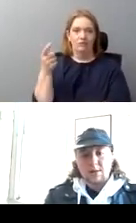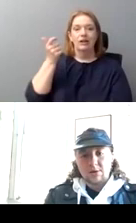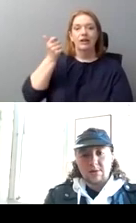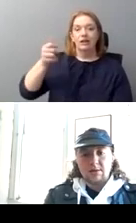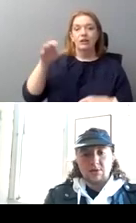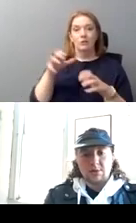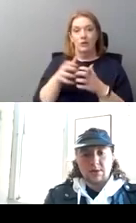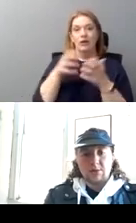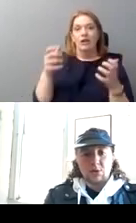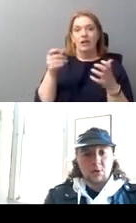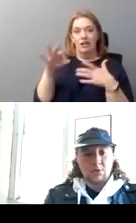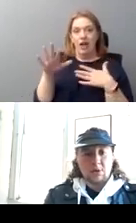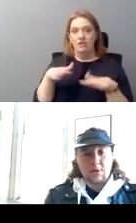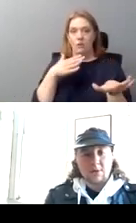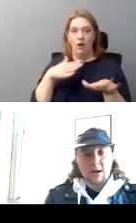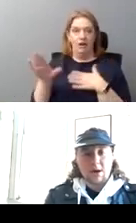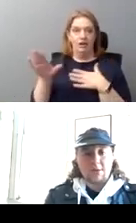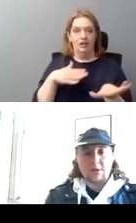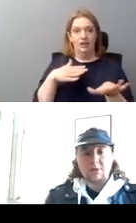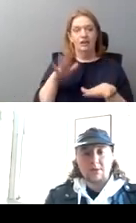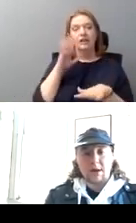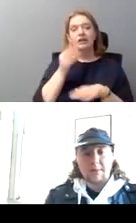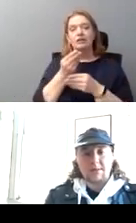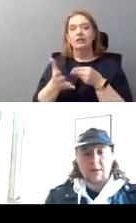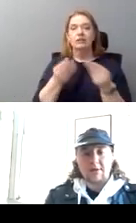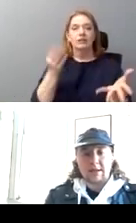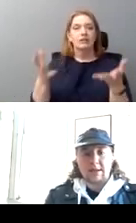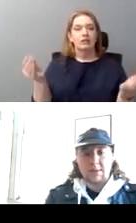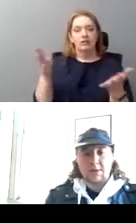going to be distributing scores for folks at the house to use as maps to navigate the neighborhood